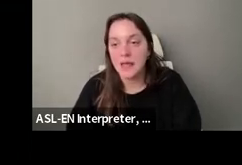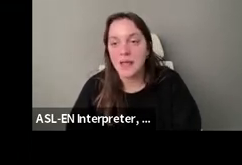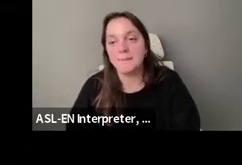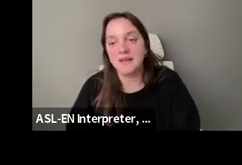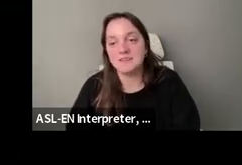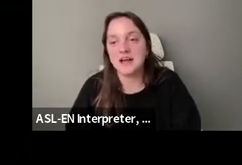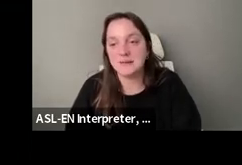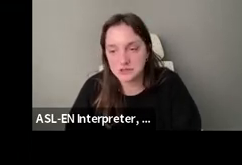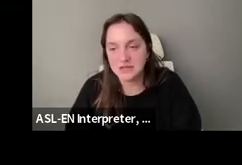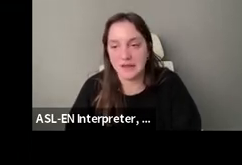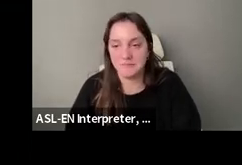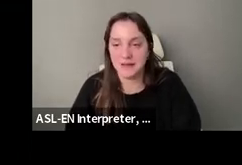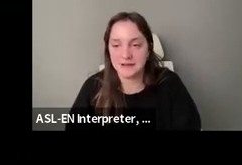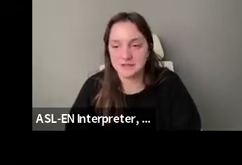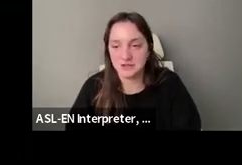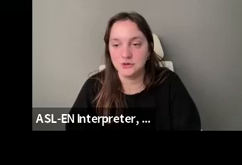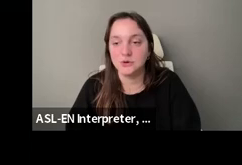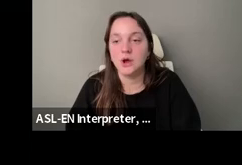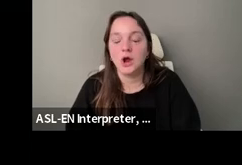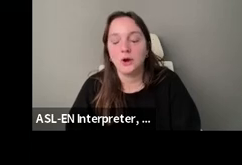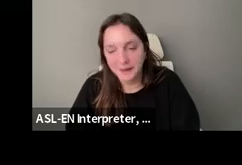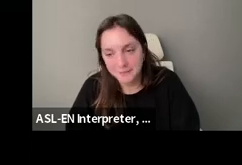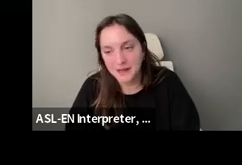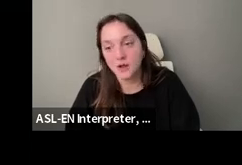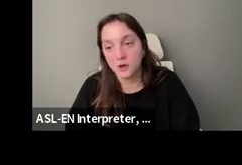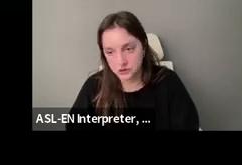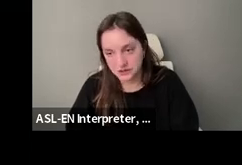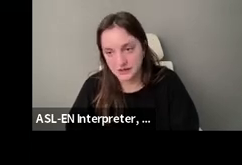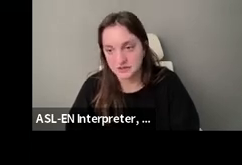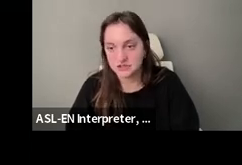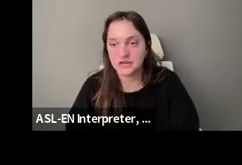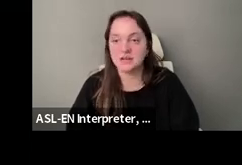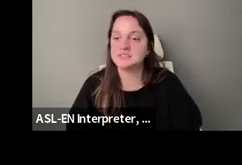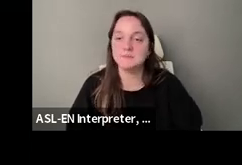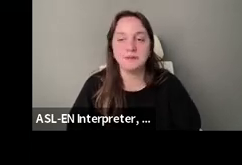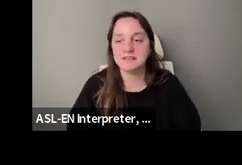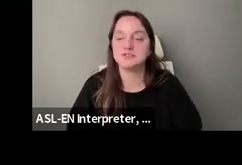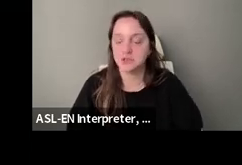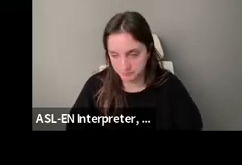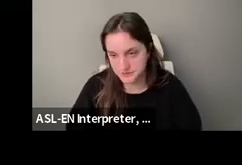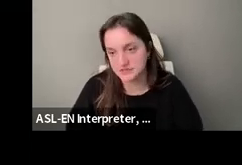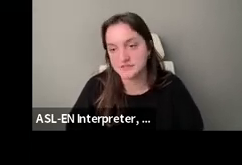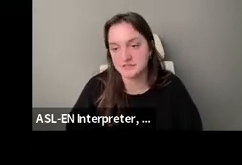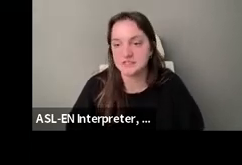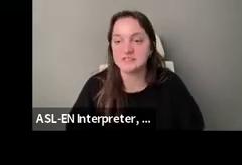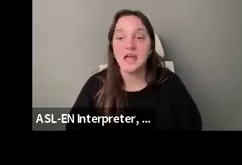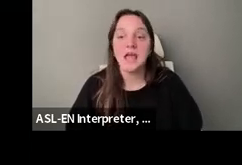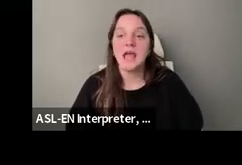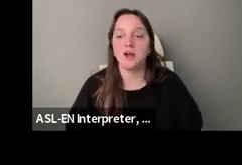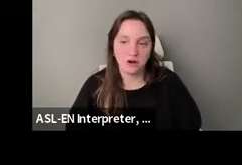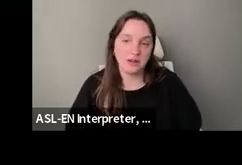to her baby, who she had left in the chair, CPS child protective services had already been